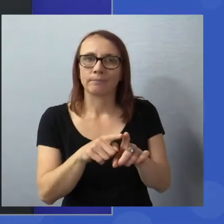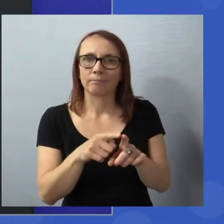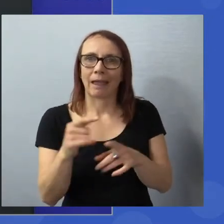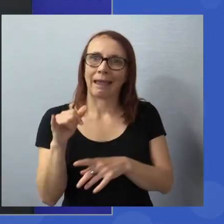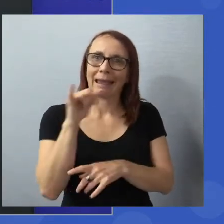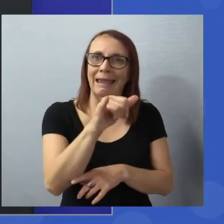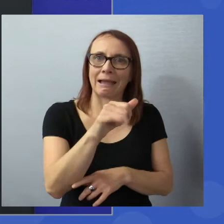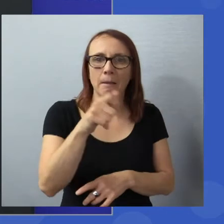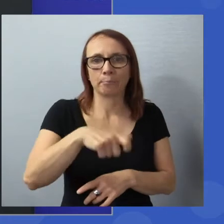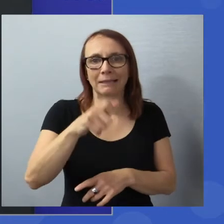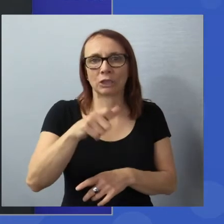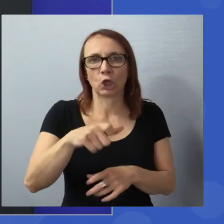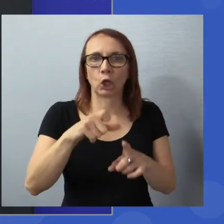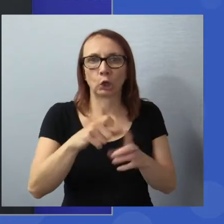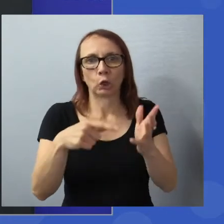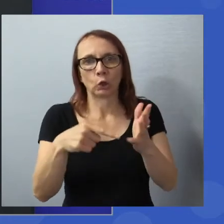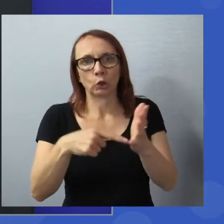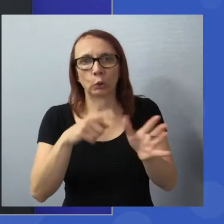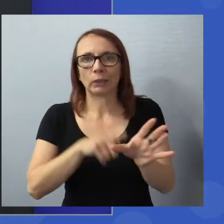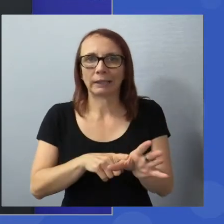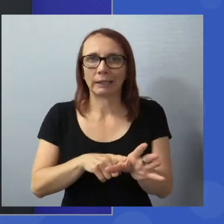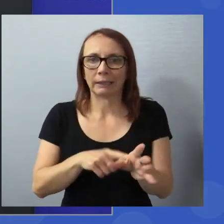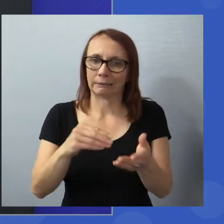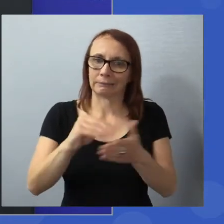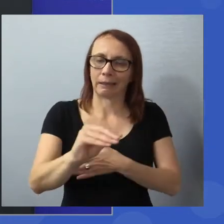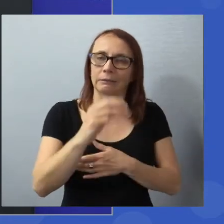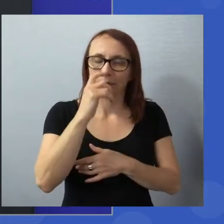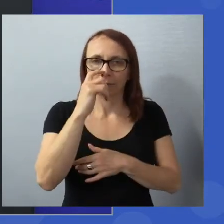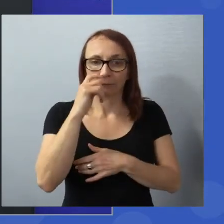the government having had devolved intended to reduce and then to cut in